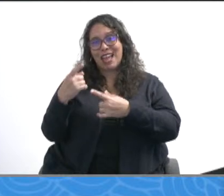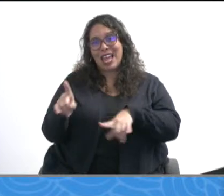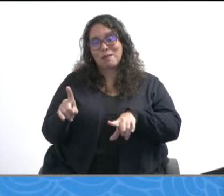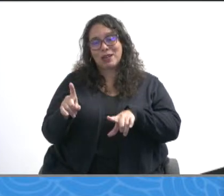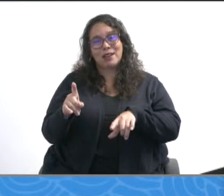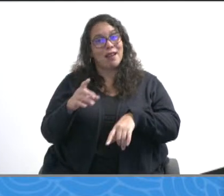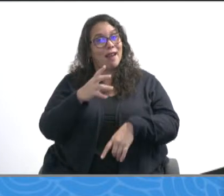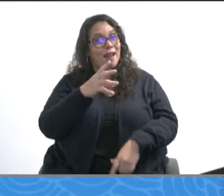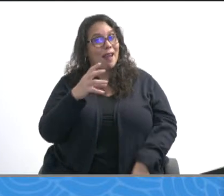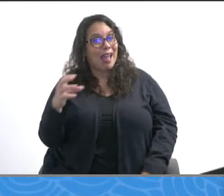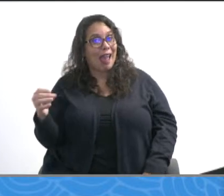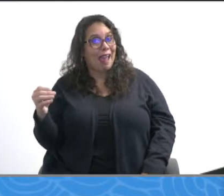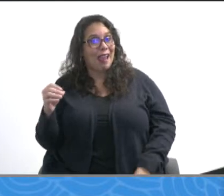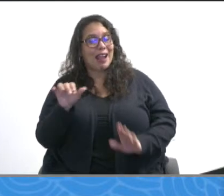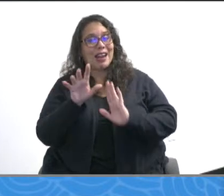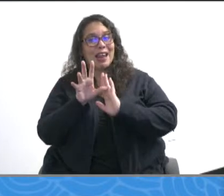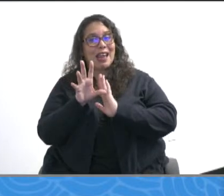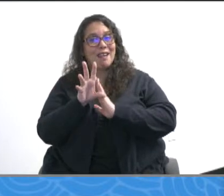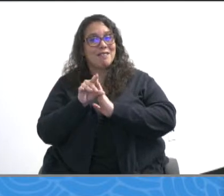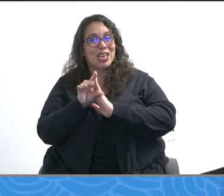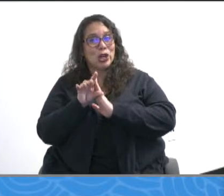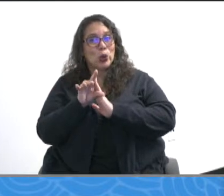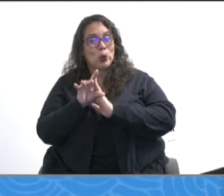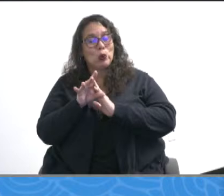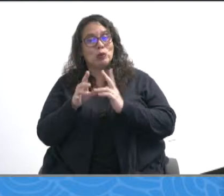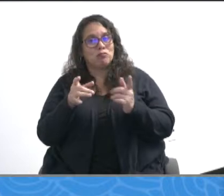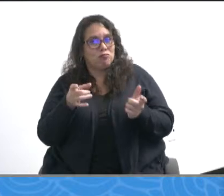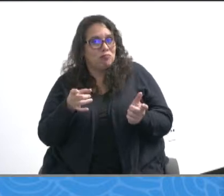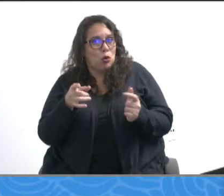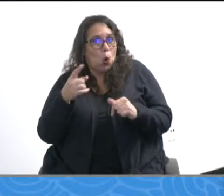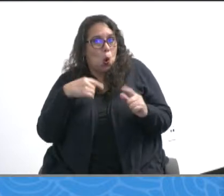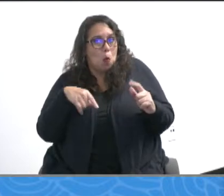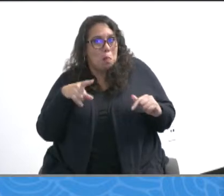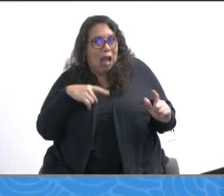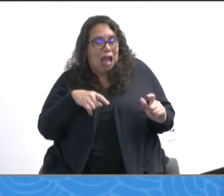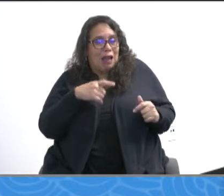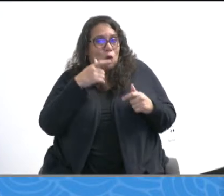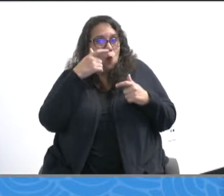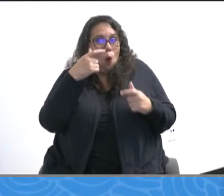that you can go back and watch anything that you may have missed.